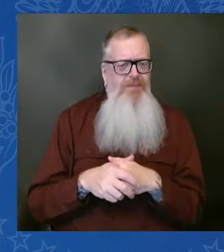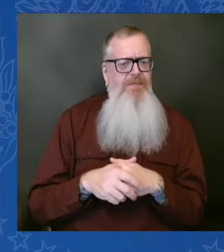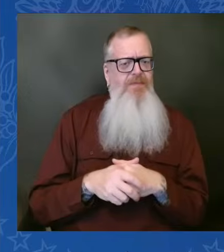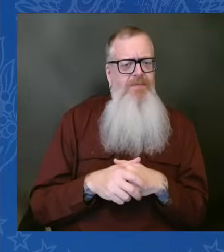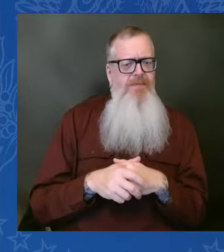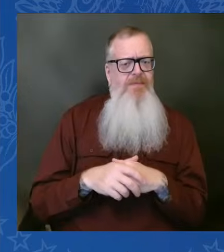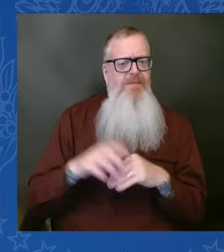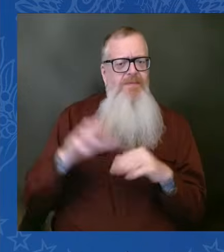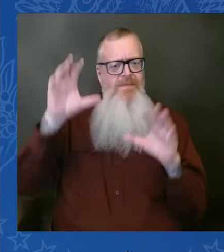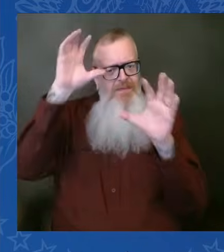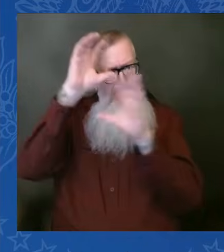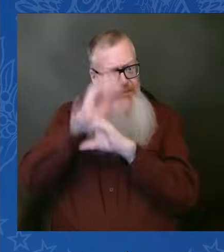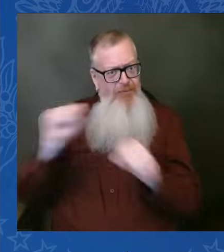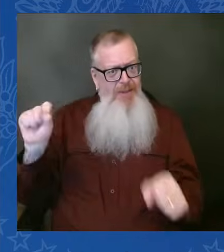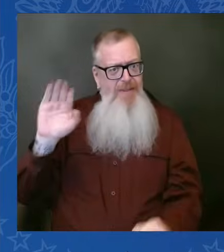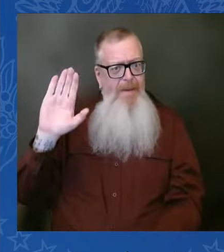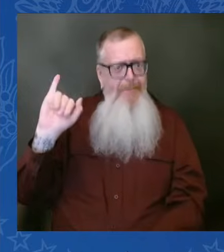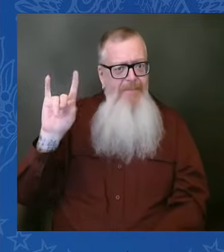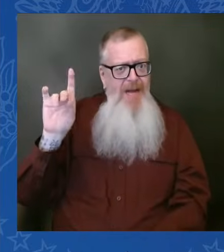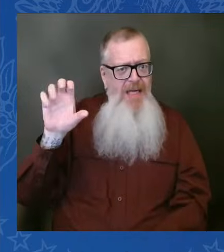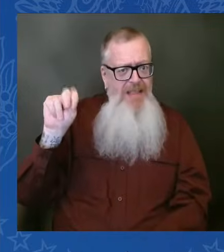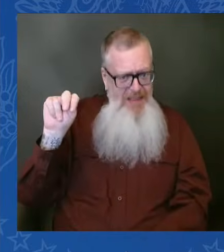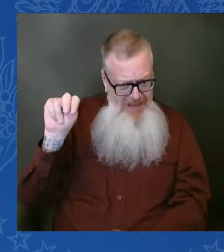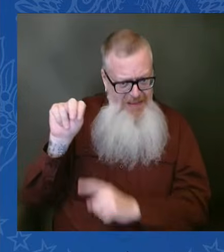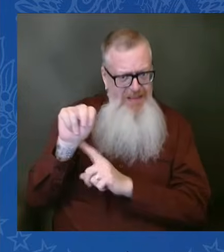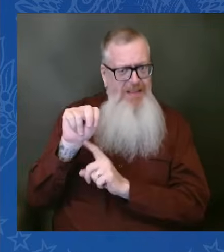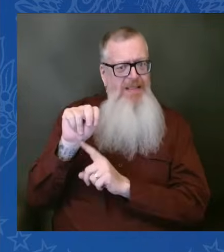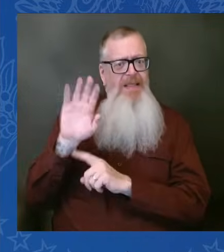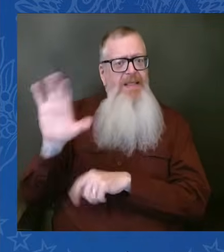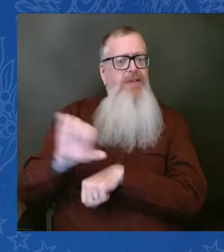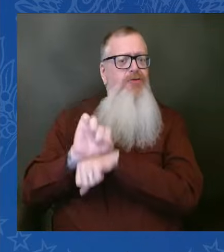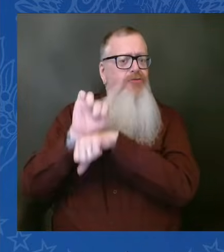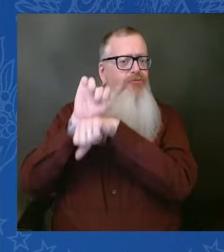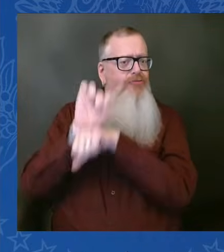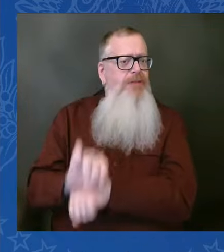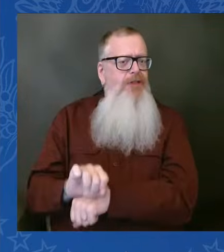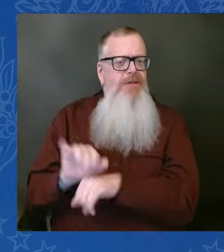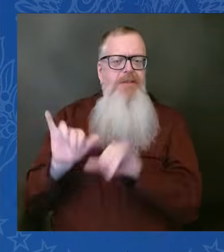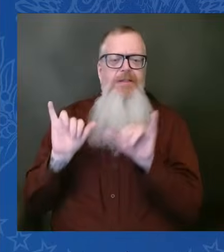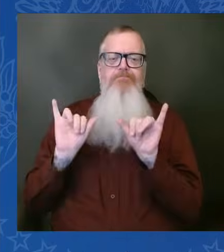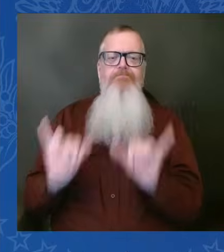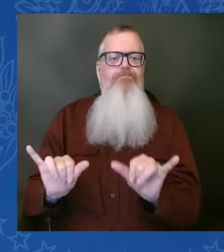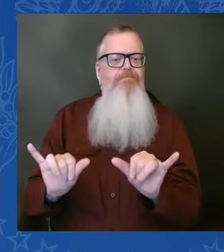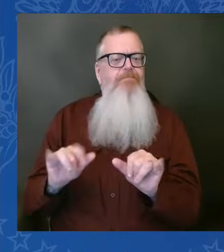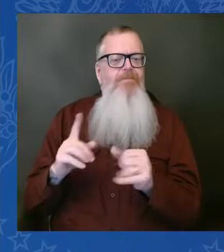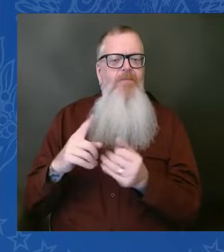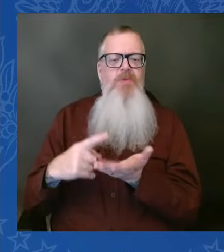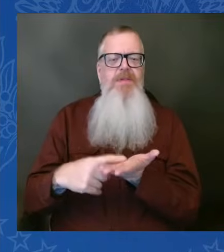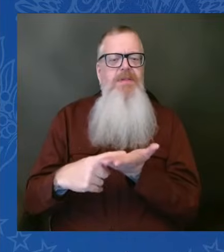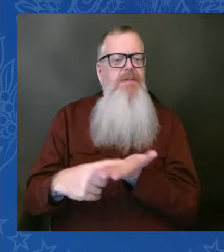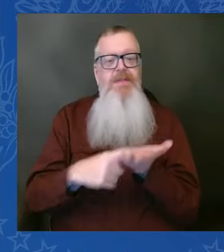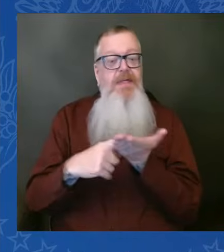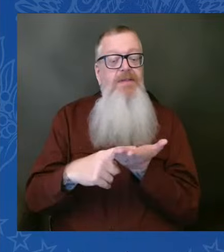Brookings proud tradition of promoting thoughtful discussions on the most pressing issues of our time with leaders